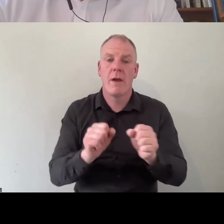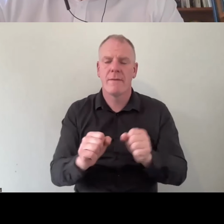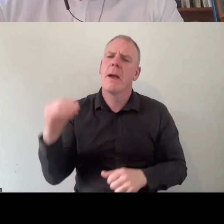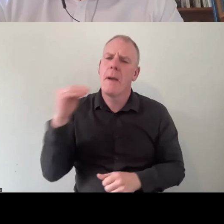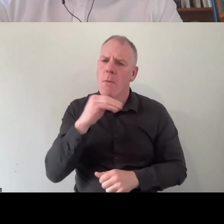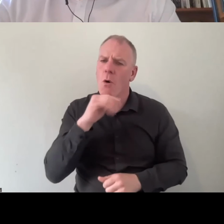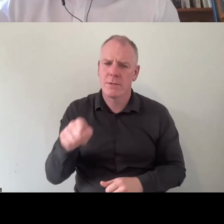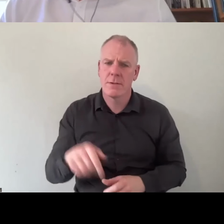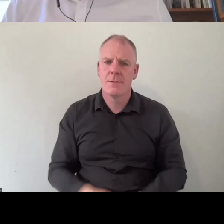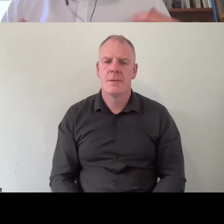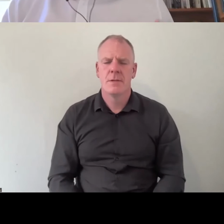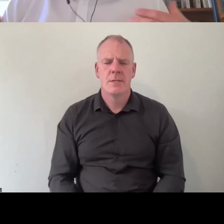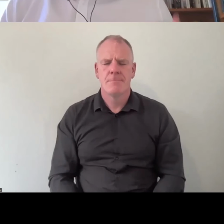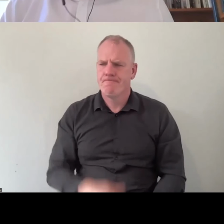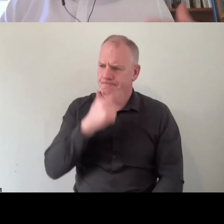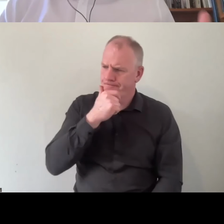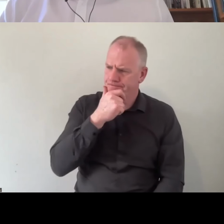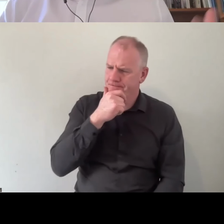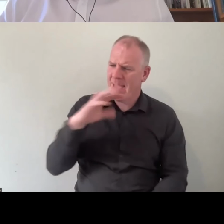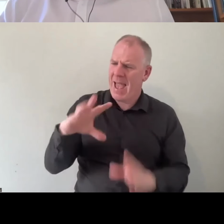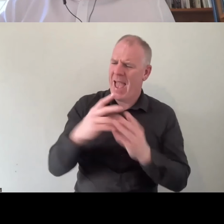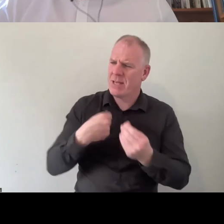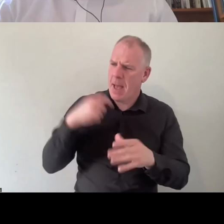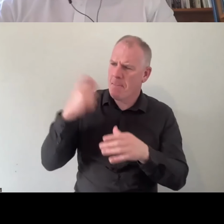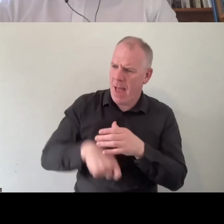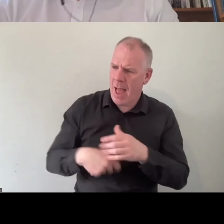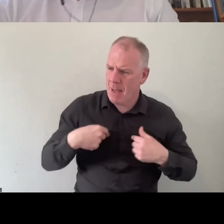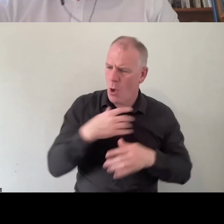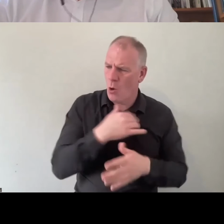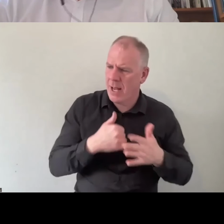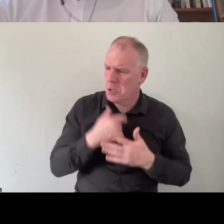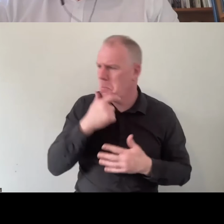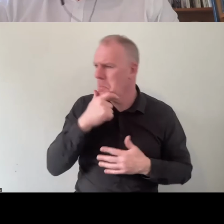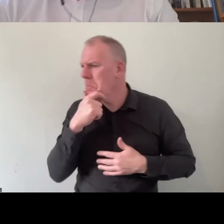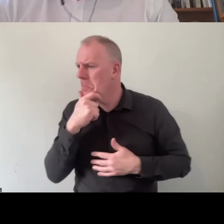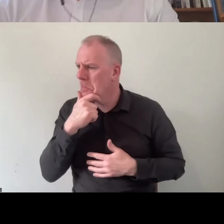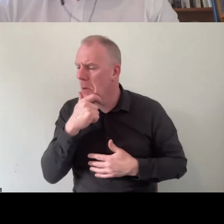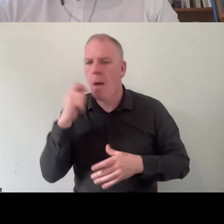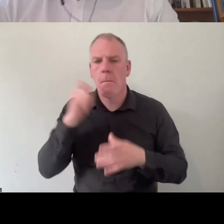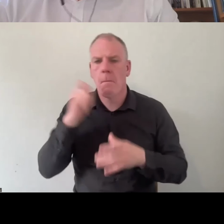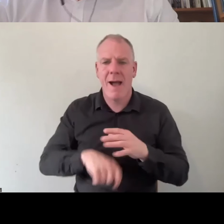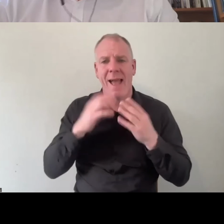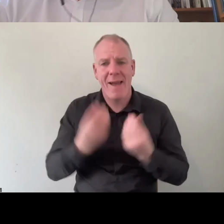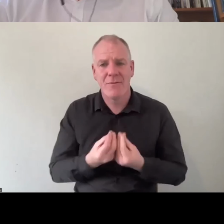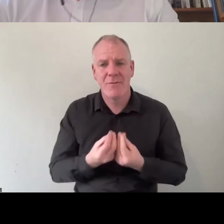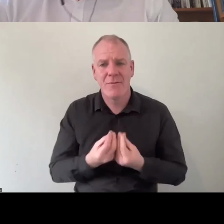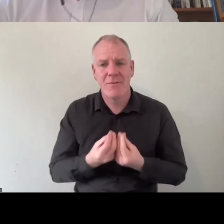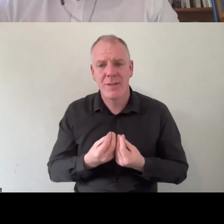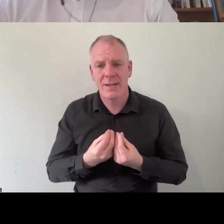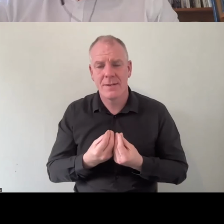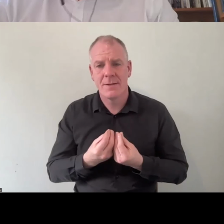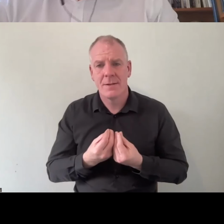How can you make sure that everything that you purchase within your organisation... (SOUND CUTS OUT)